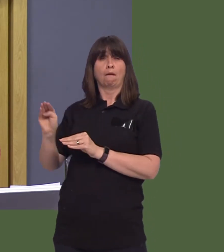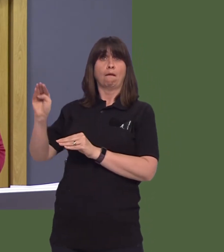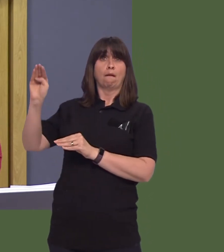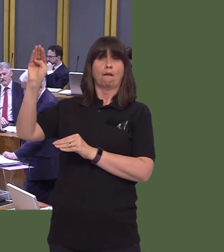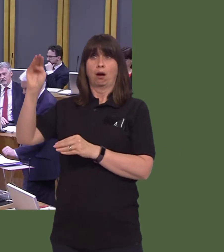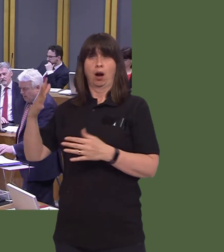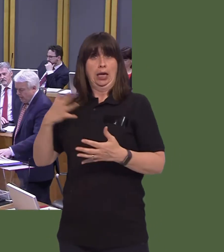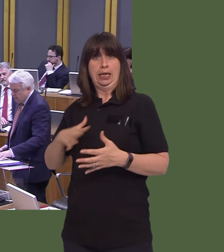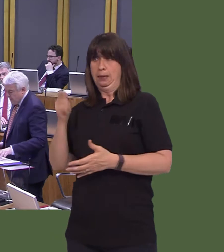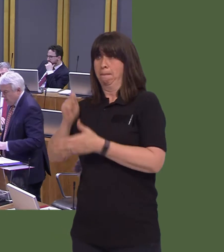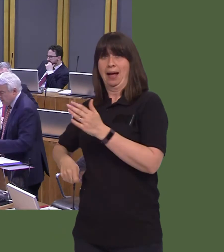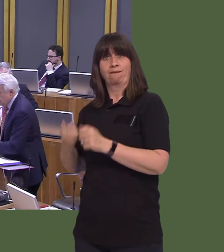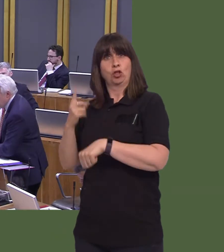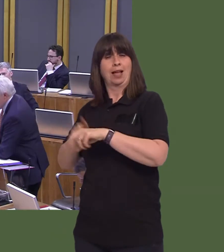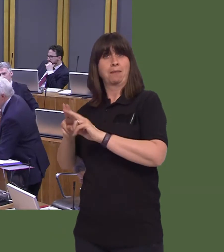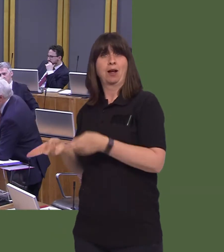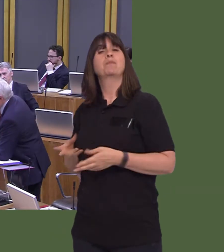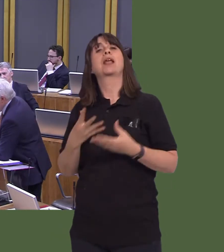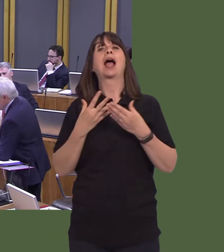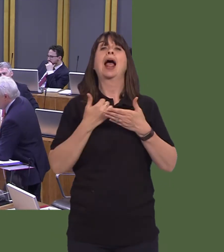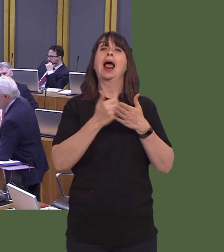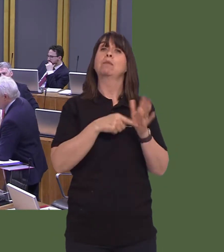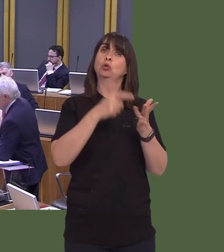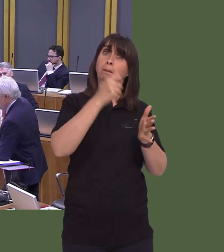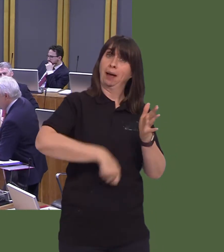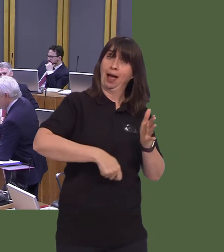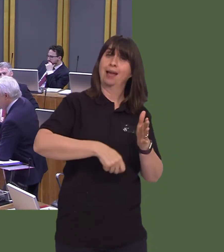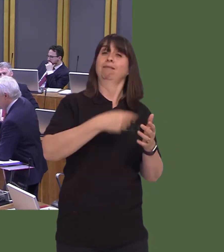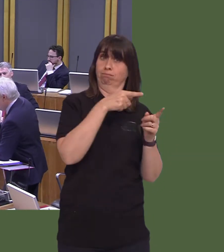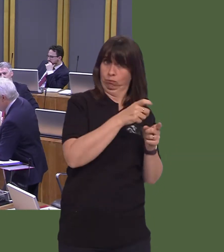Carwyn Jones AM: Help to BuyóWales is part of that, but other schemes such as Rent to